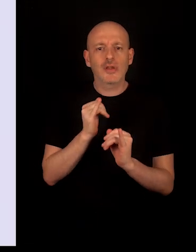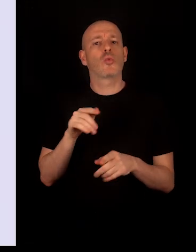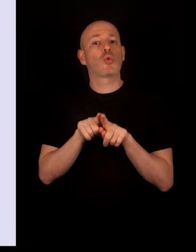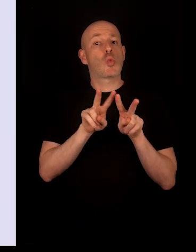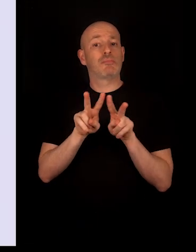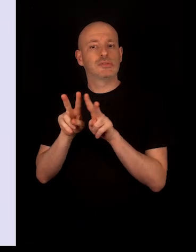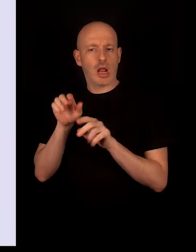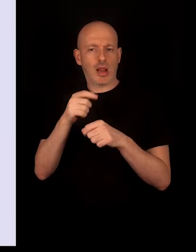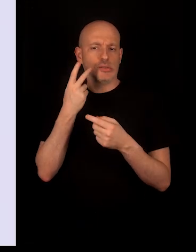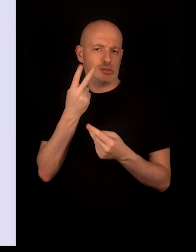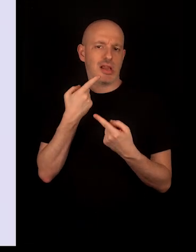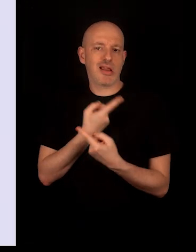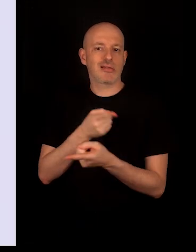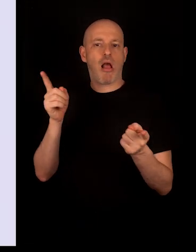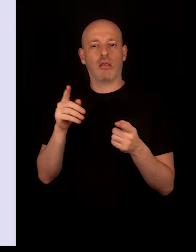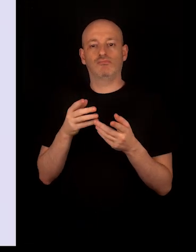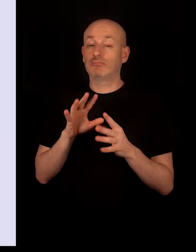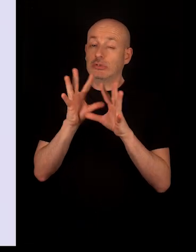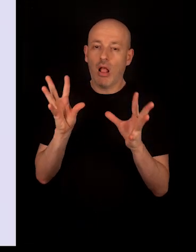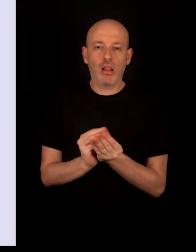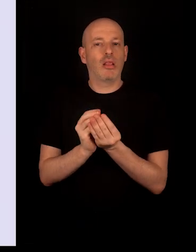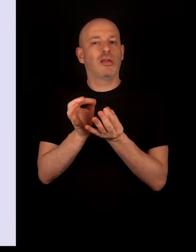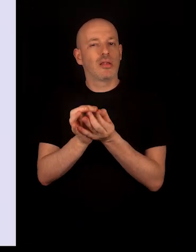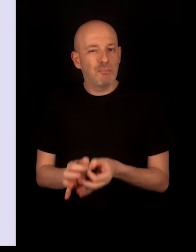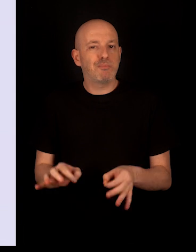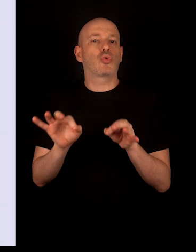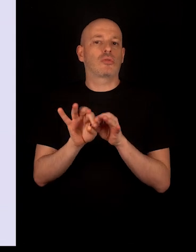Then on our website you'll find the call and all important